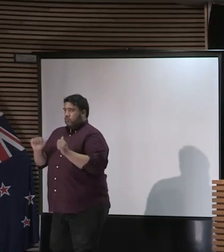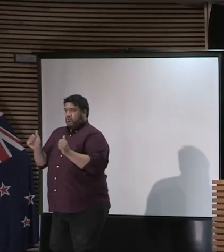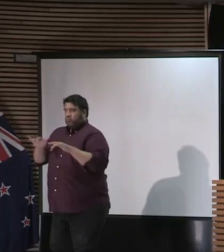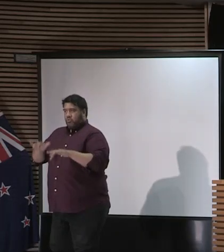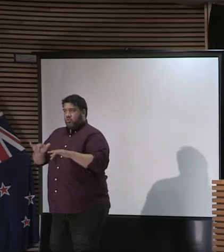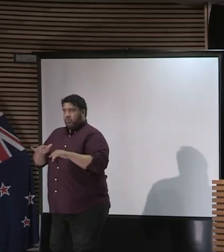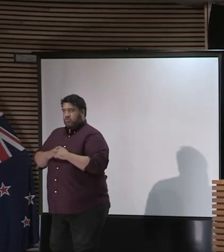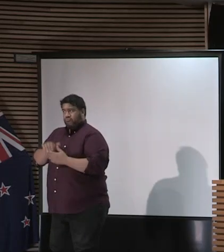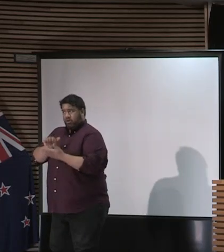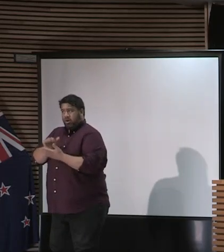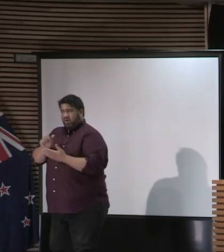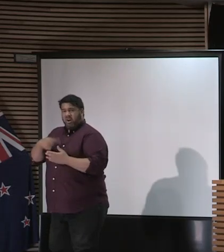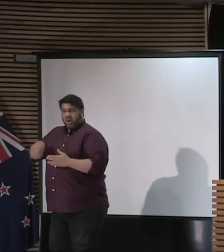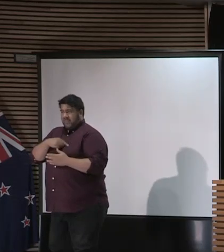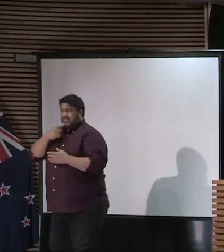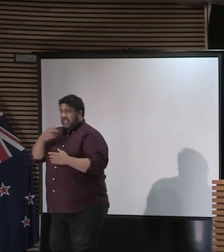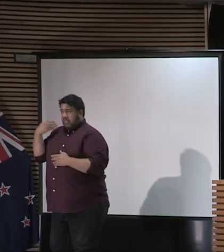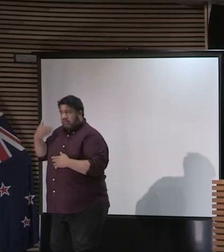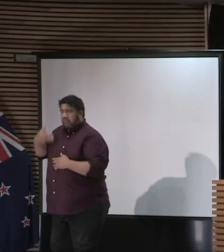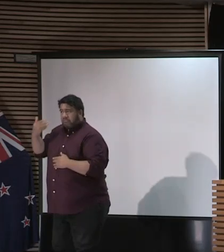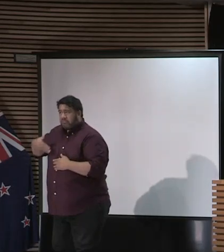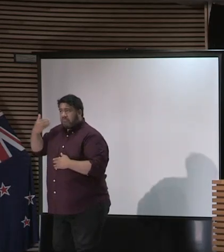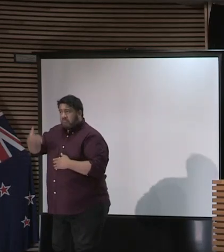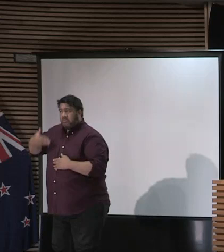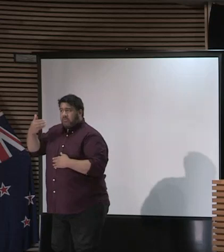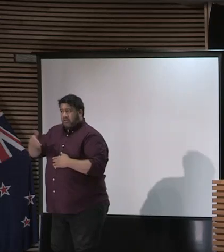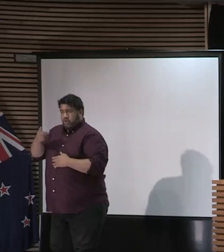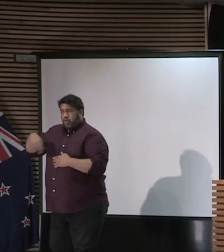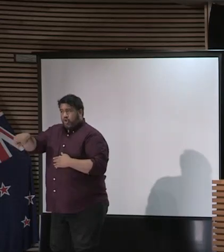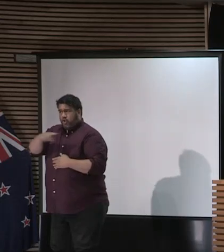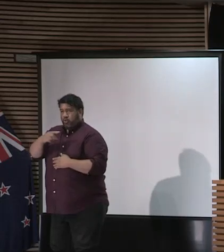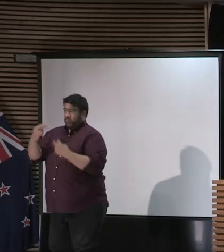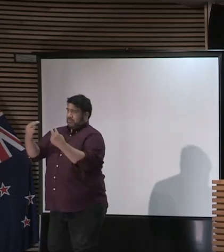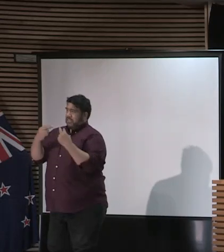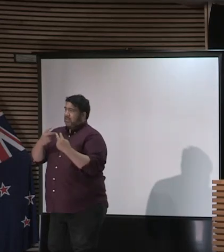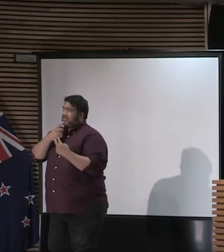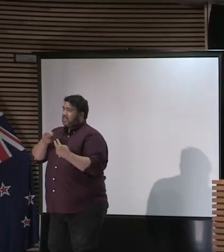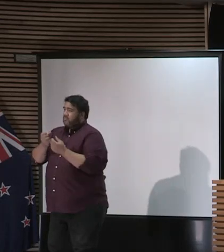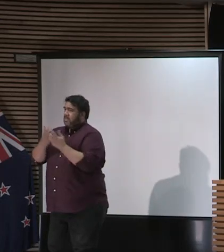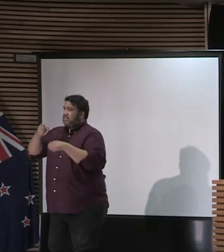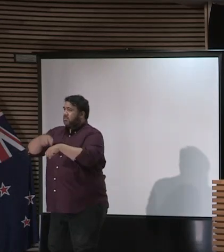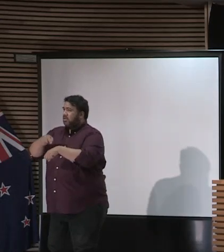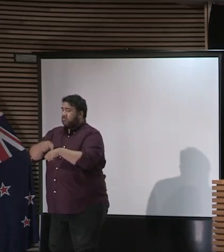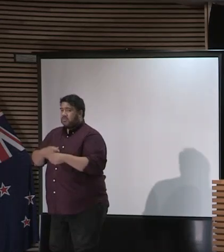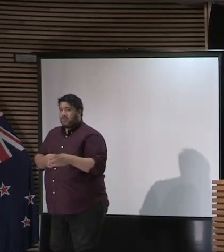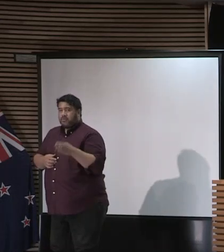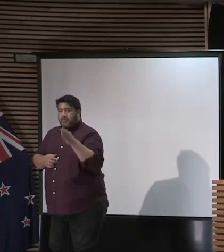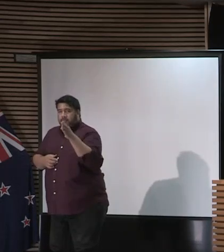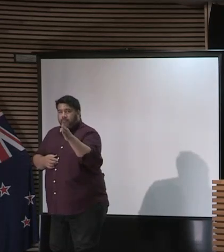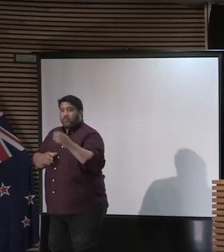next phase of the battle and we are not done. JACINDA it's But an ongoing